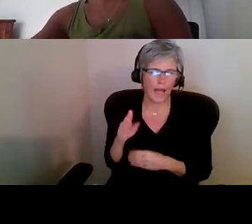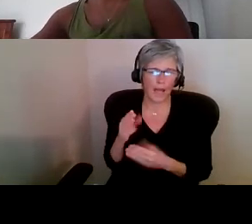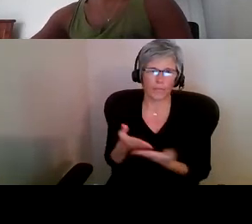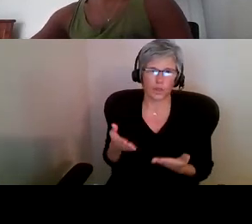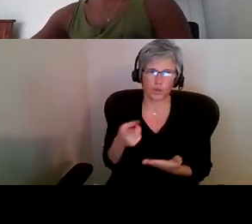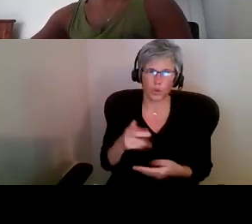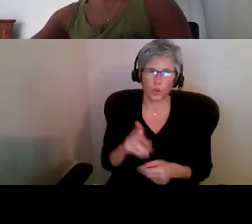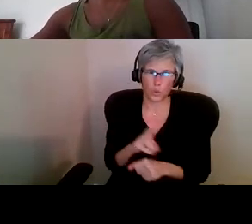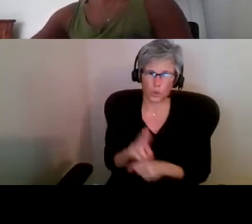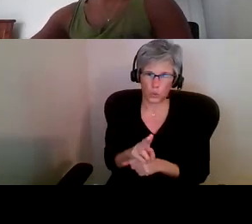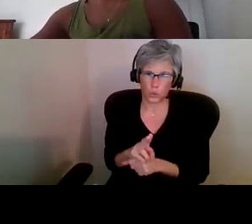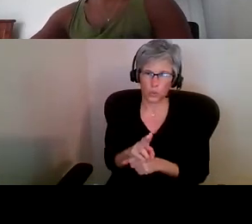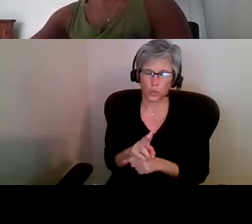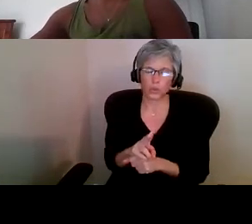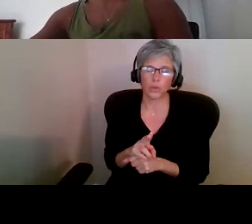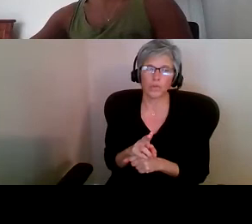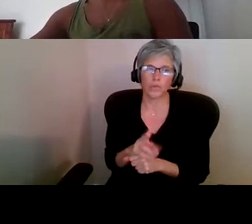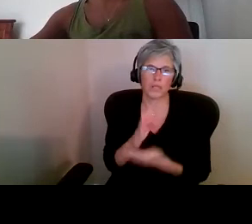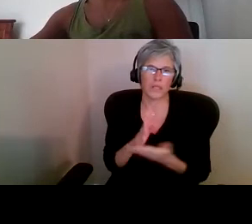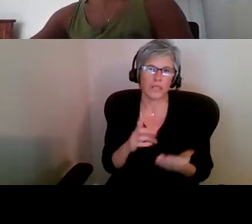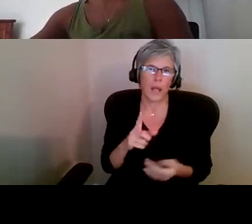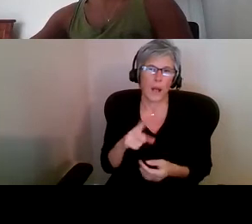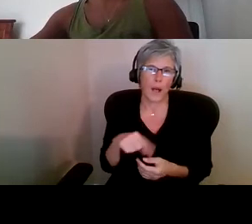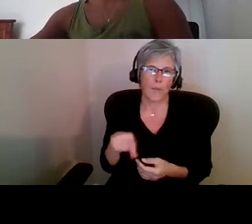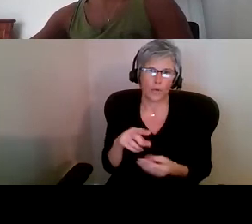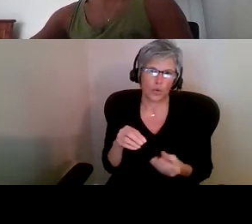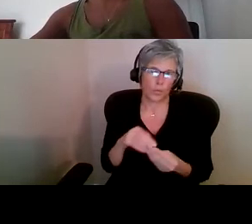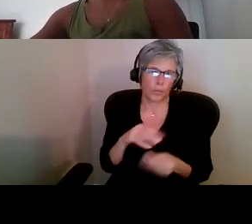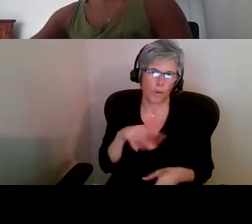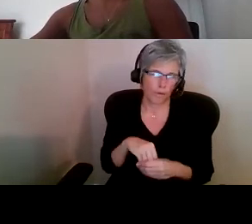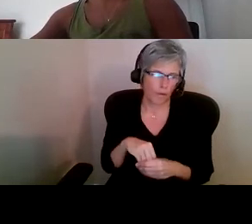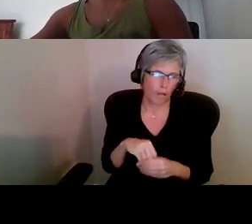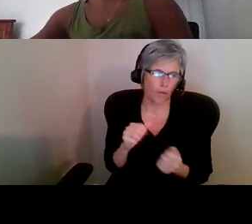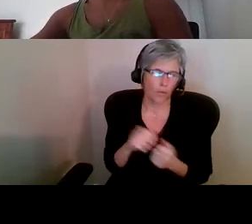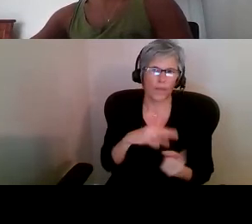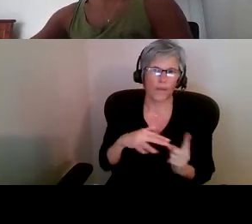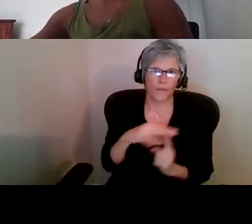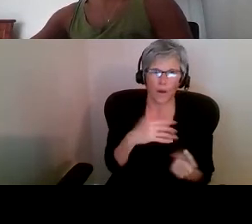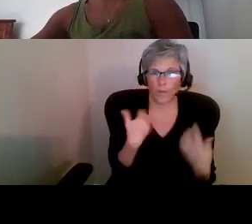some of, you will be more involved with environmental health and safety than others,